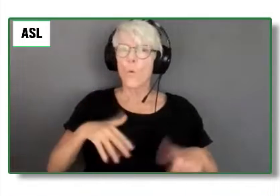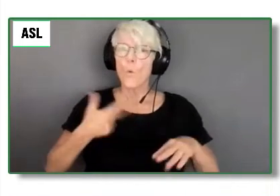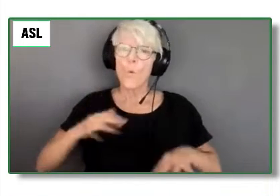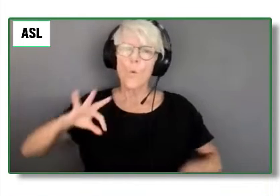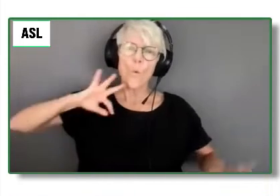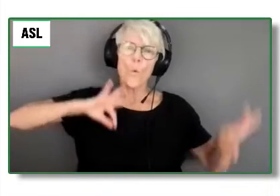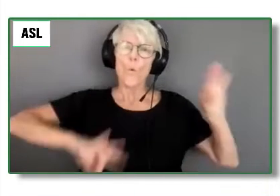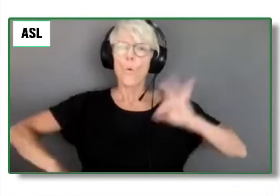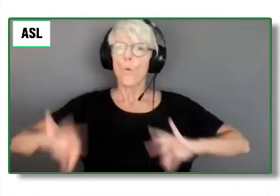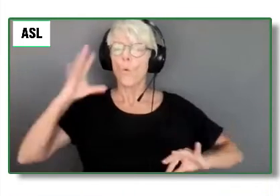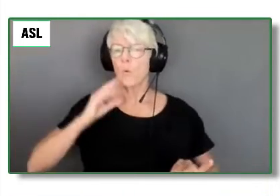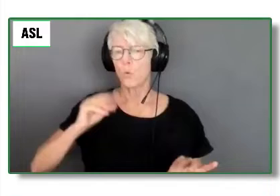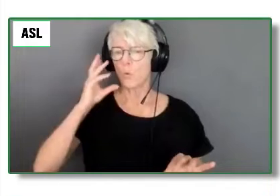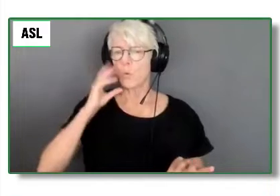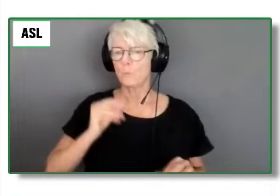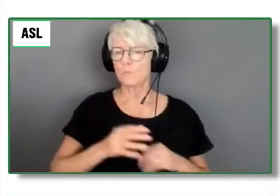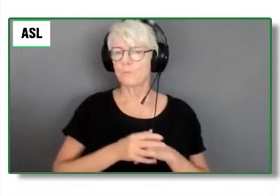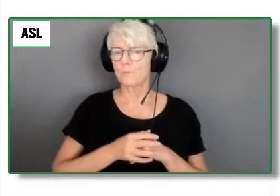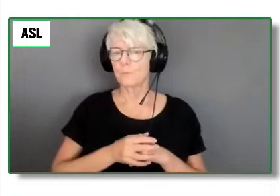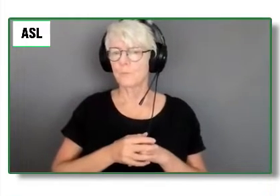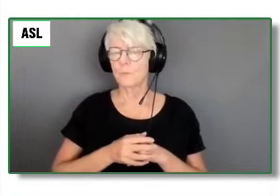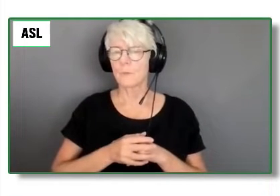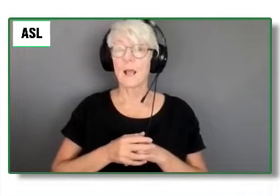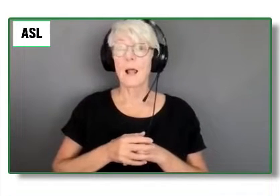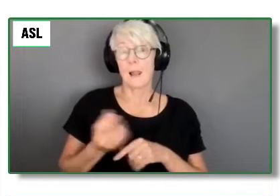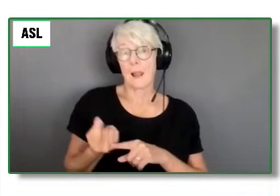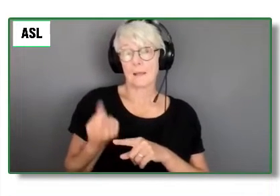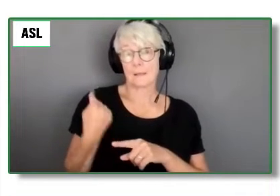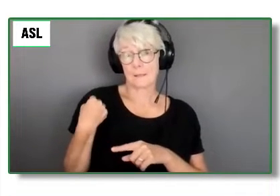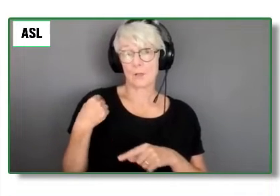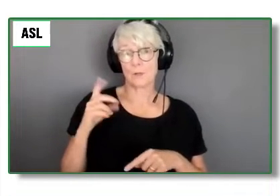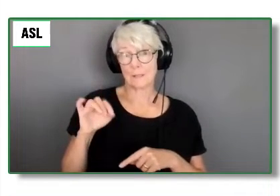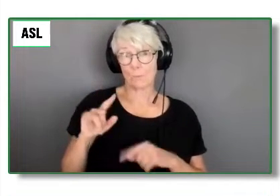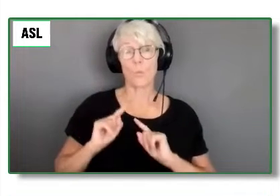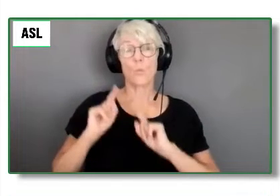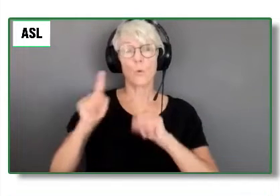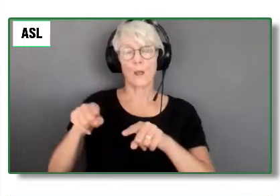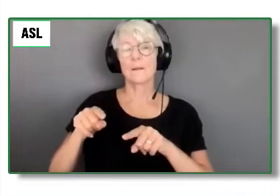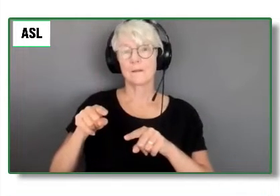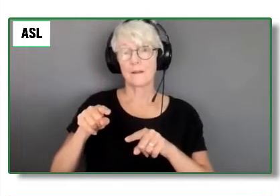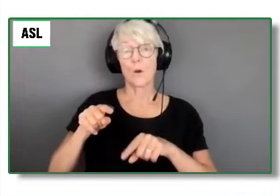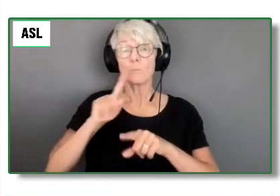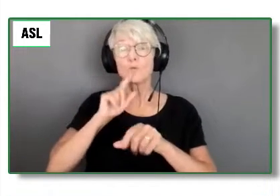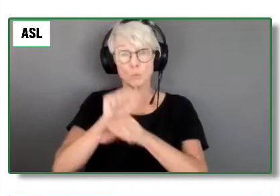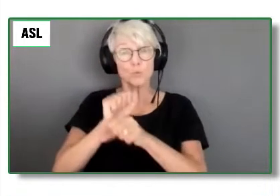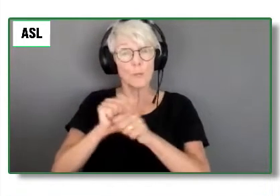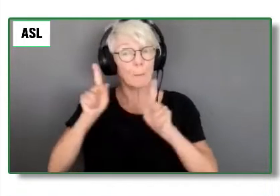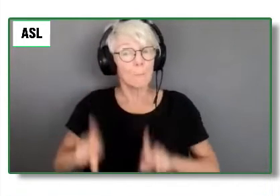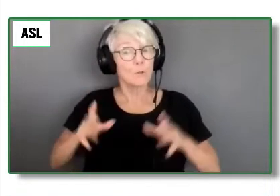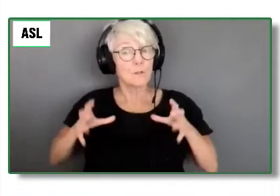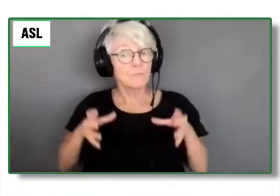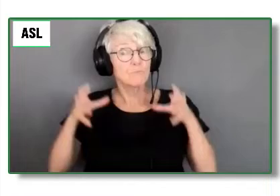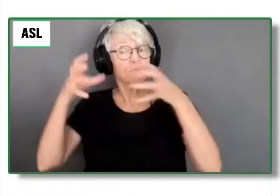Last December, we went to black diamond mine for an in-person tour of the mine and picnic.